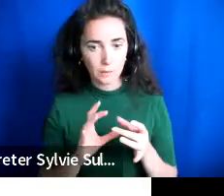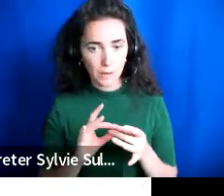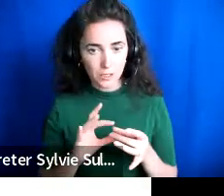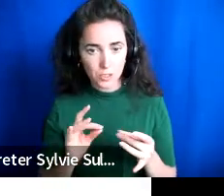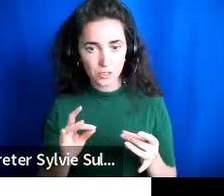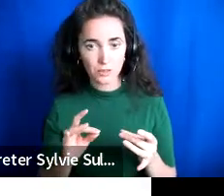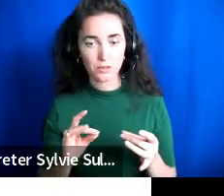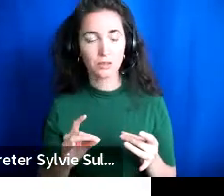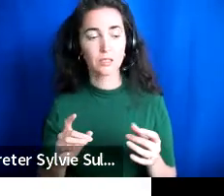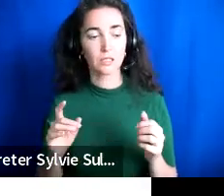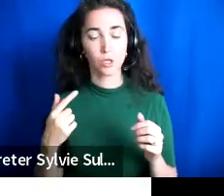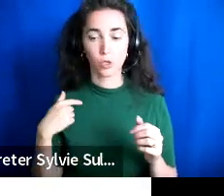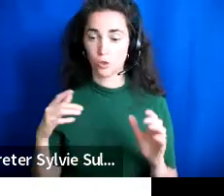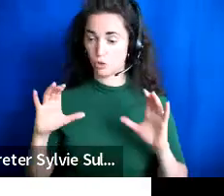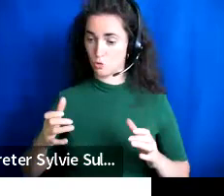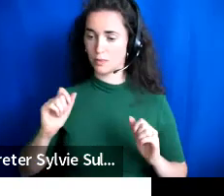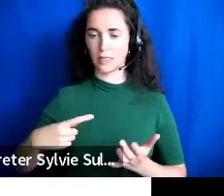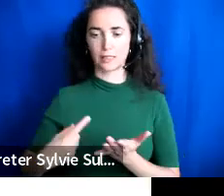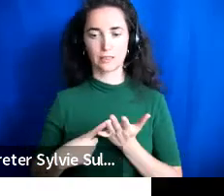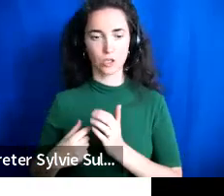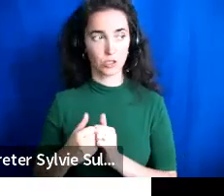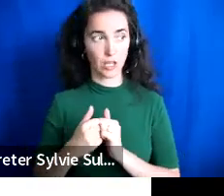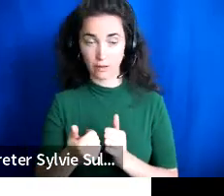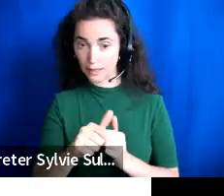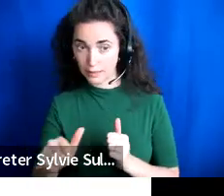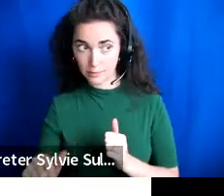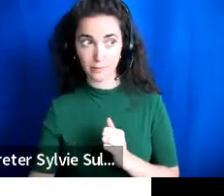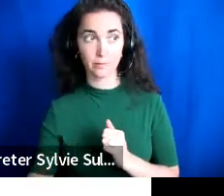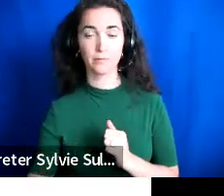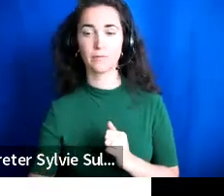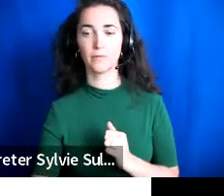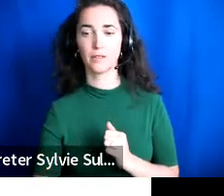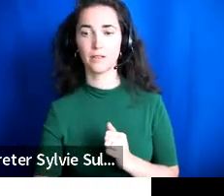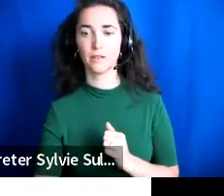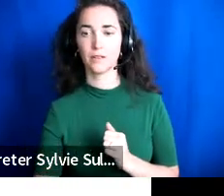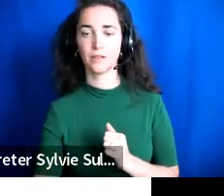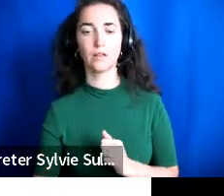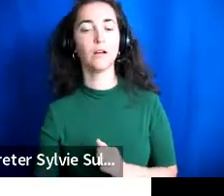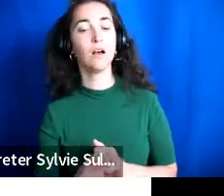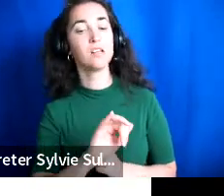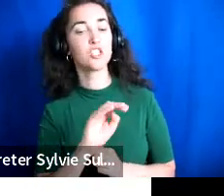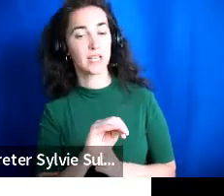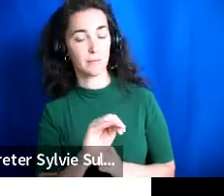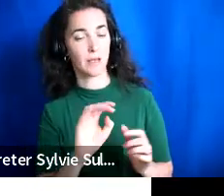you can focus on as a group. So Jim made a comment that students need to be.